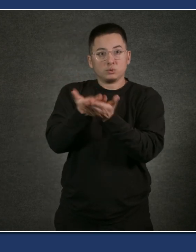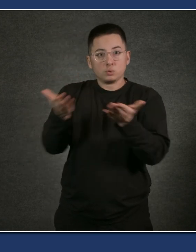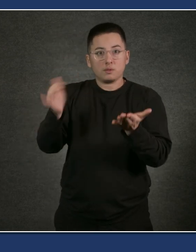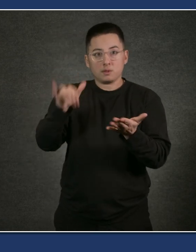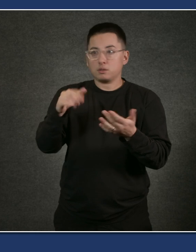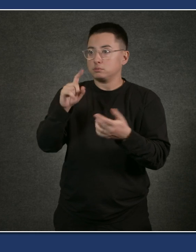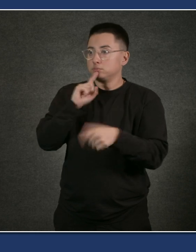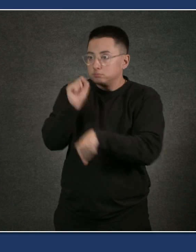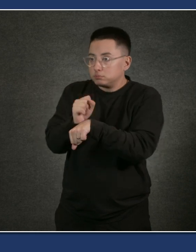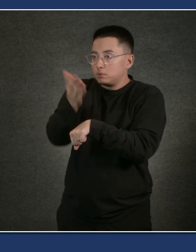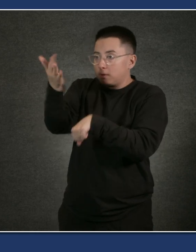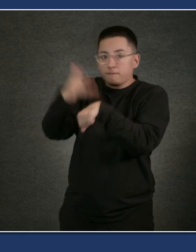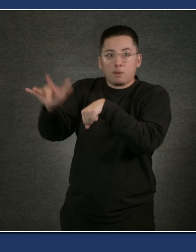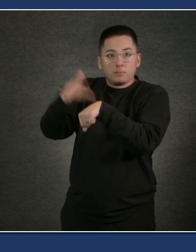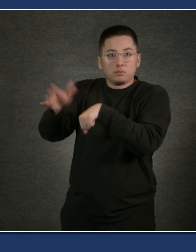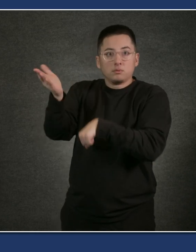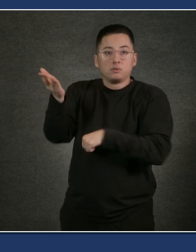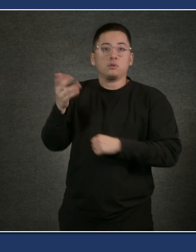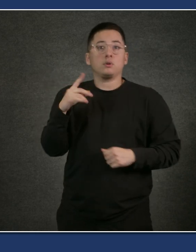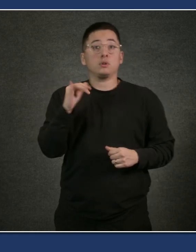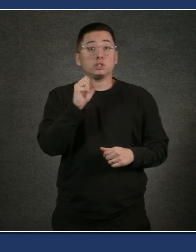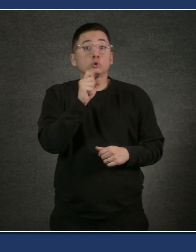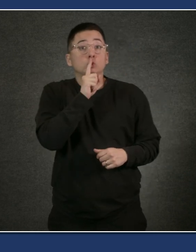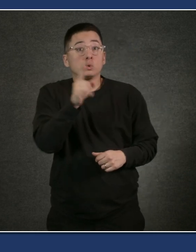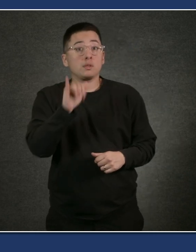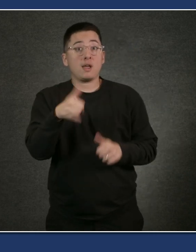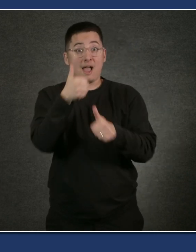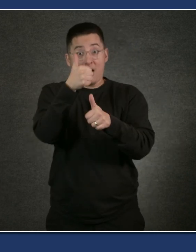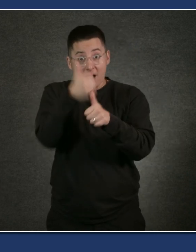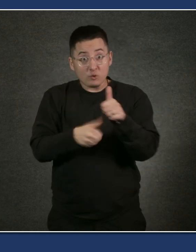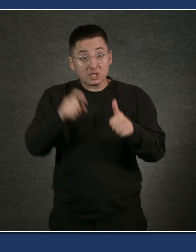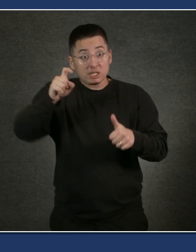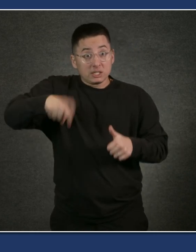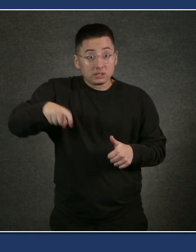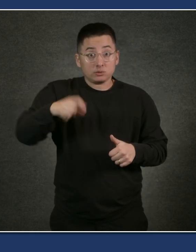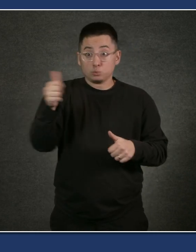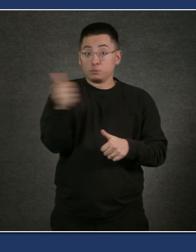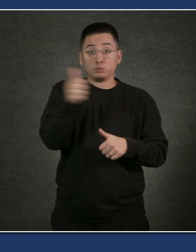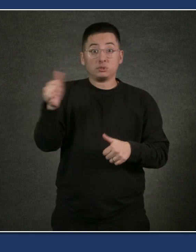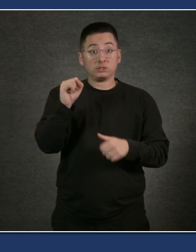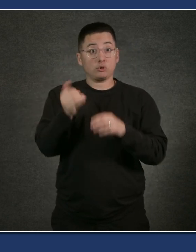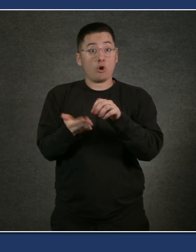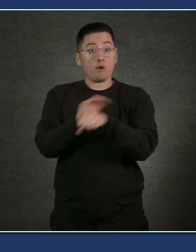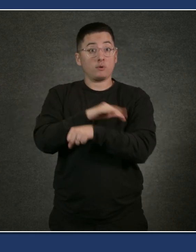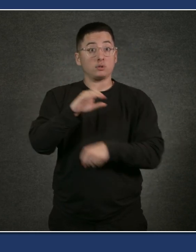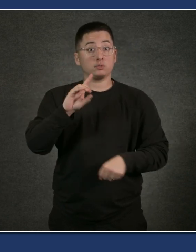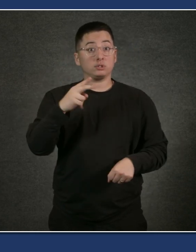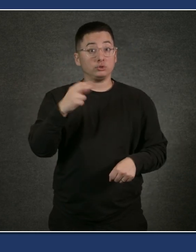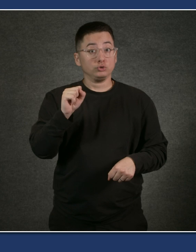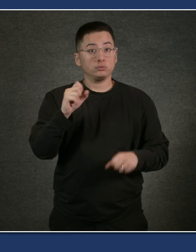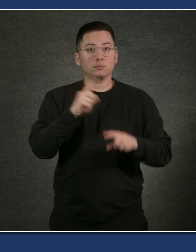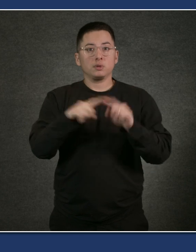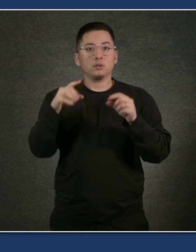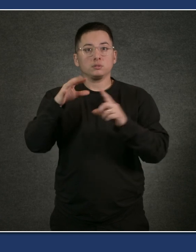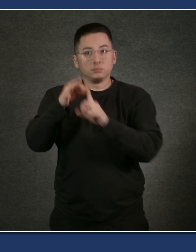It's true that not every need for transportation is covered by DHS, but especially in rural Minnesota,